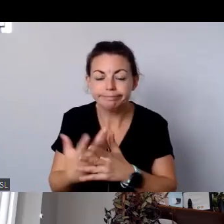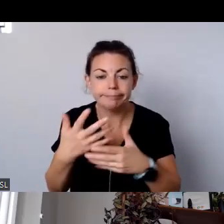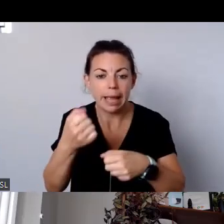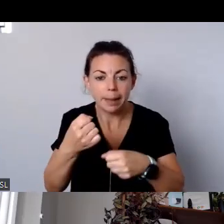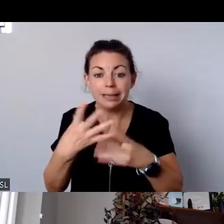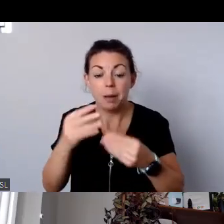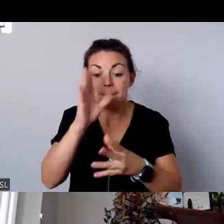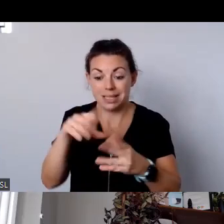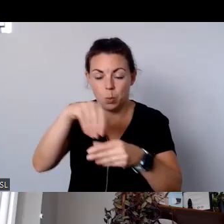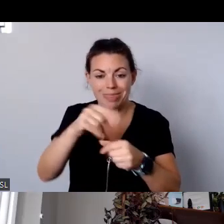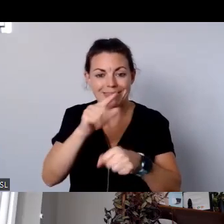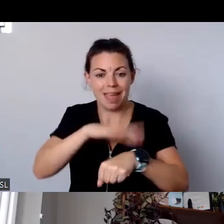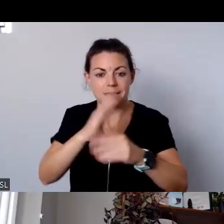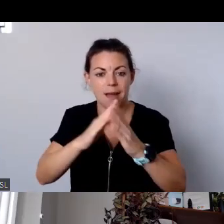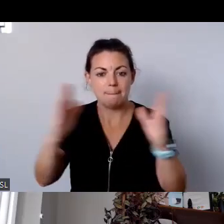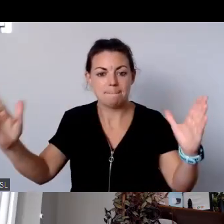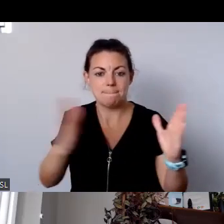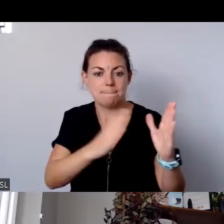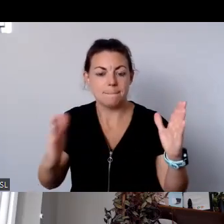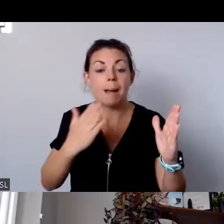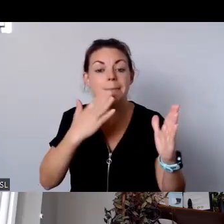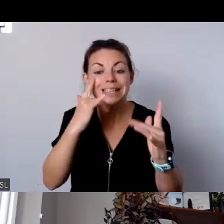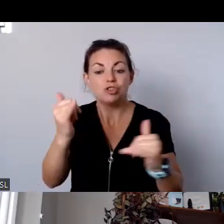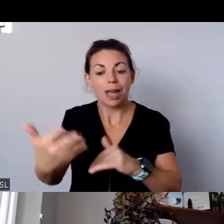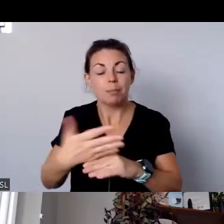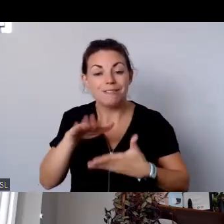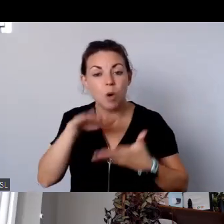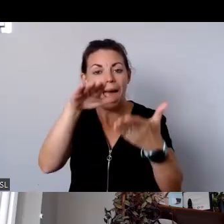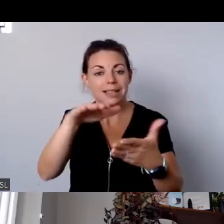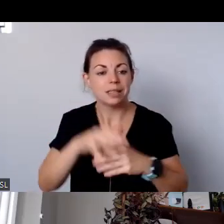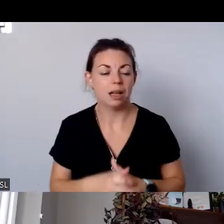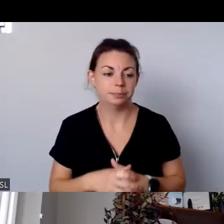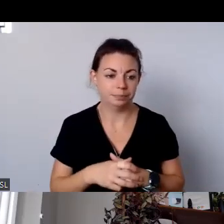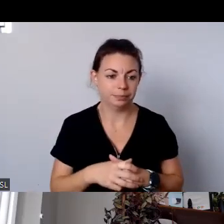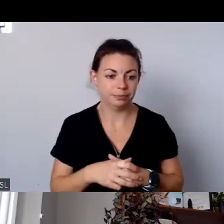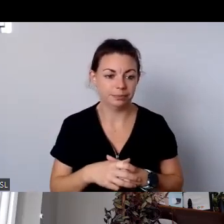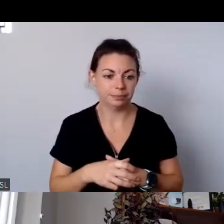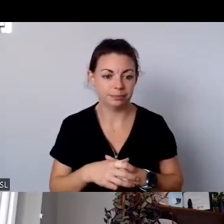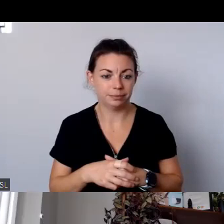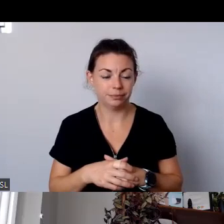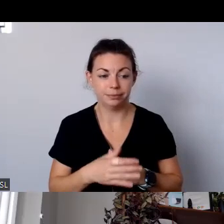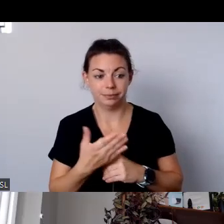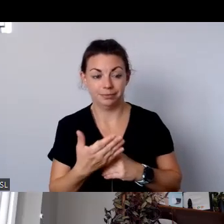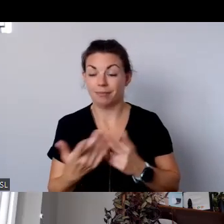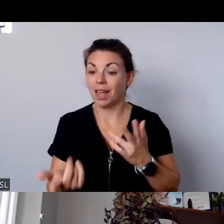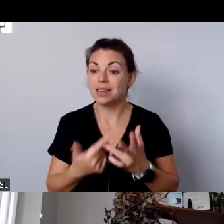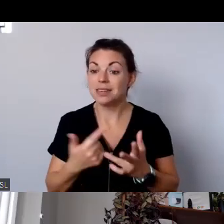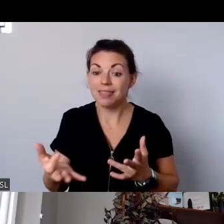to enter a project. Now, another important question that came up a lot